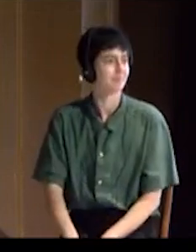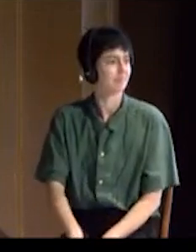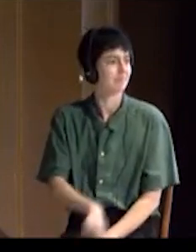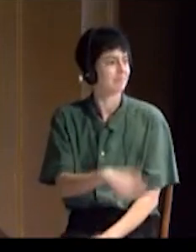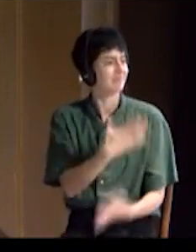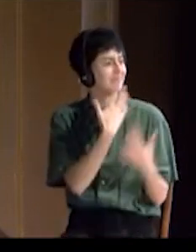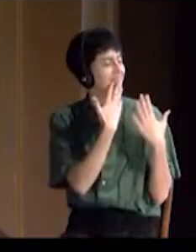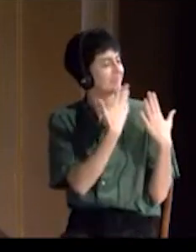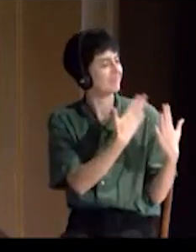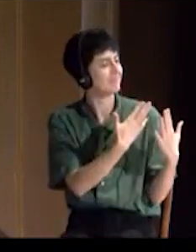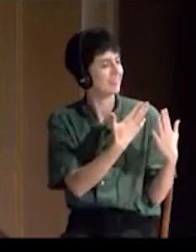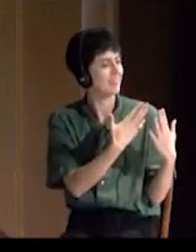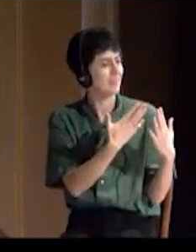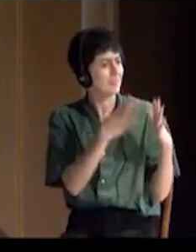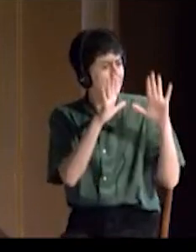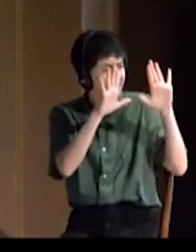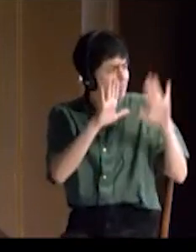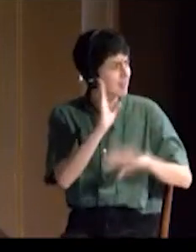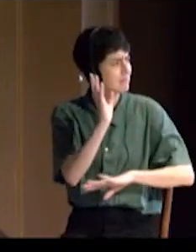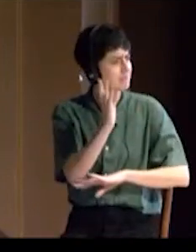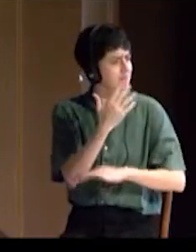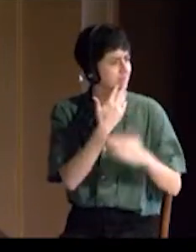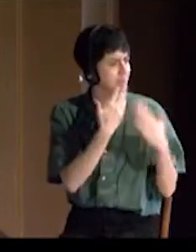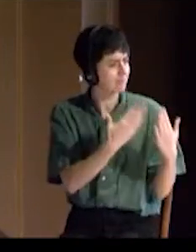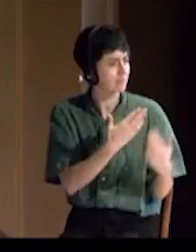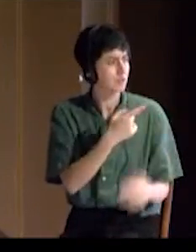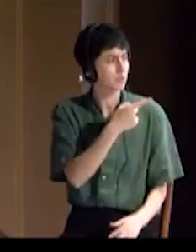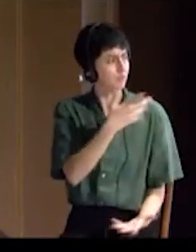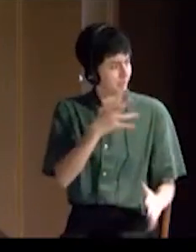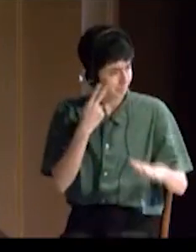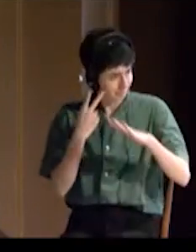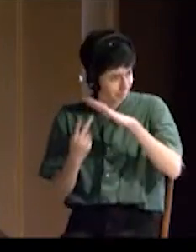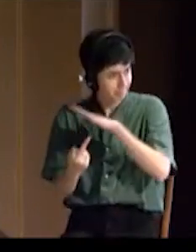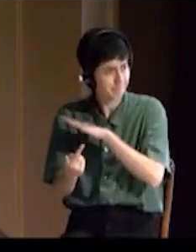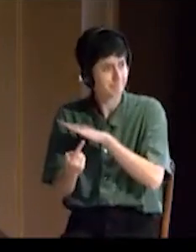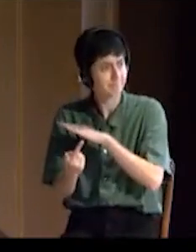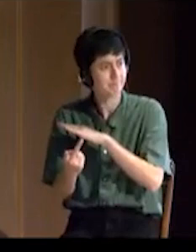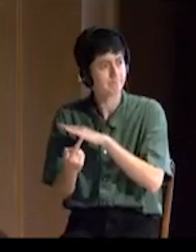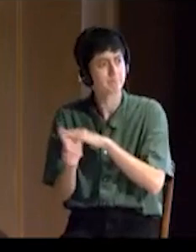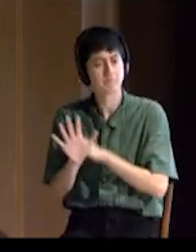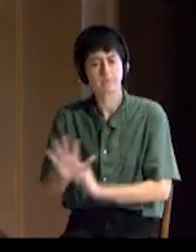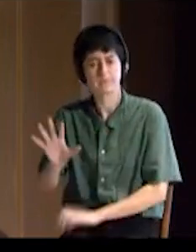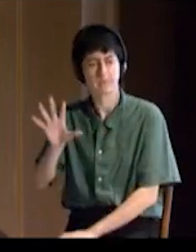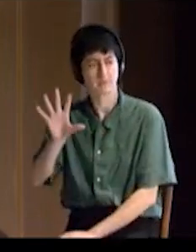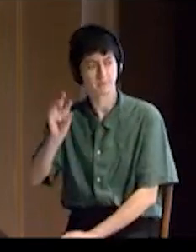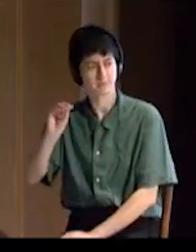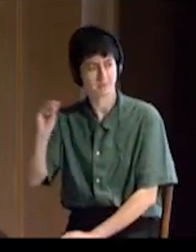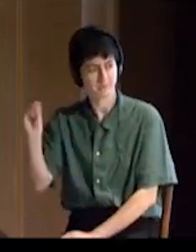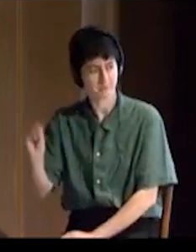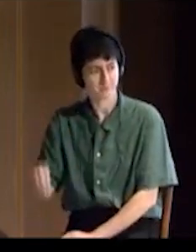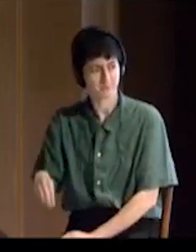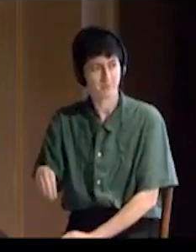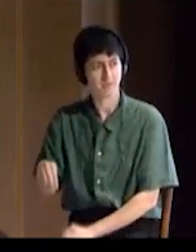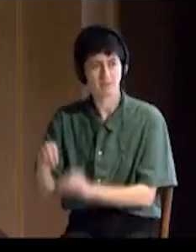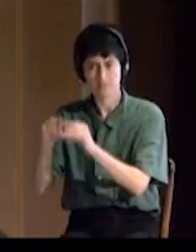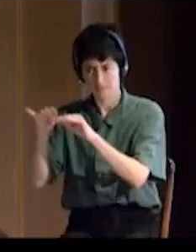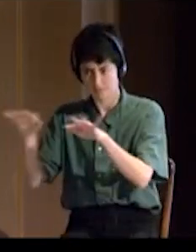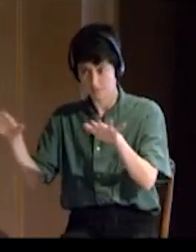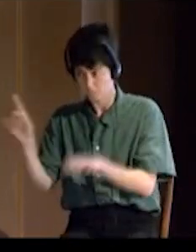And you predicted about 50% of the diversity of these groups are in the herbarium.